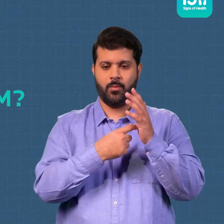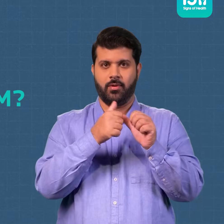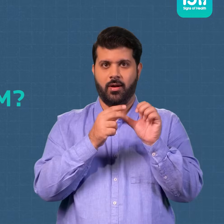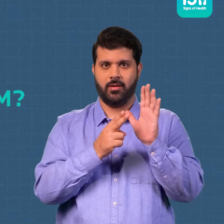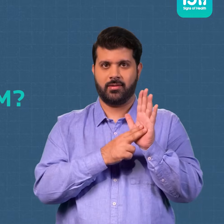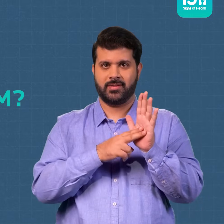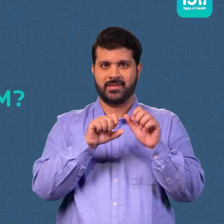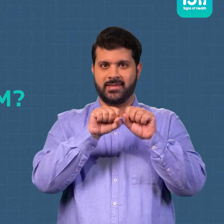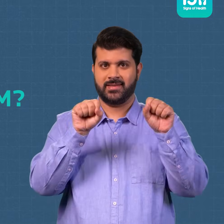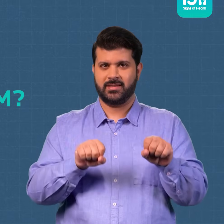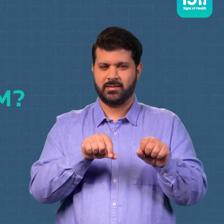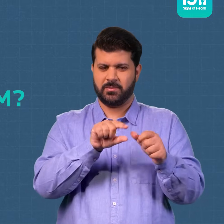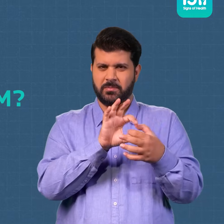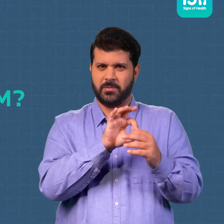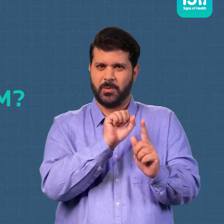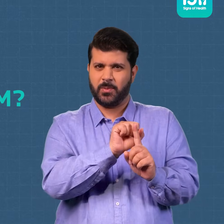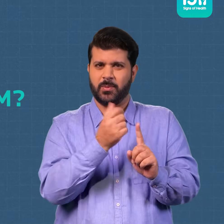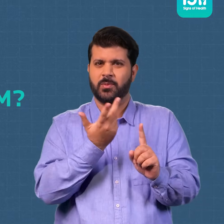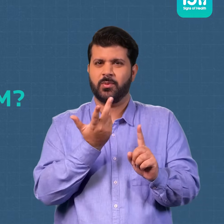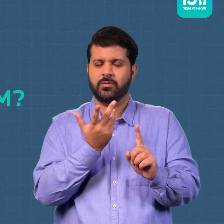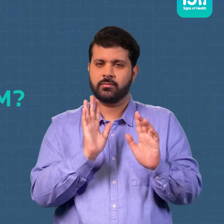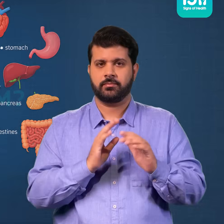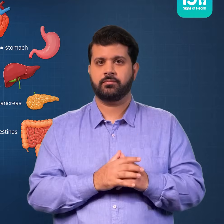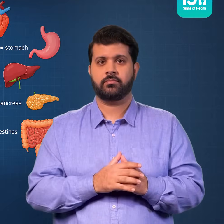What is an Organ System?